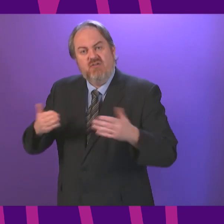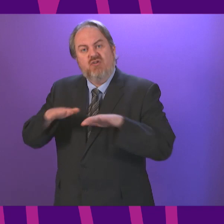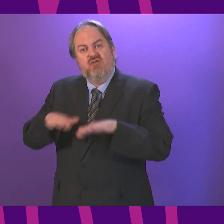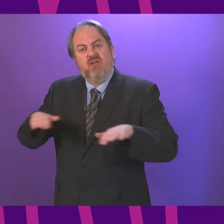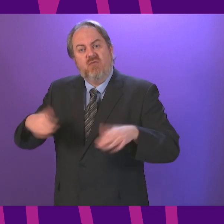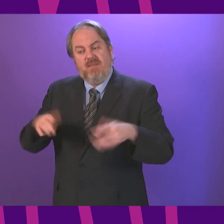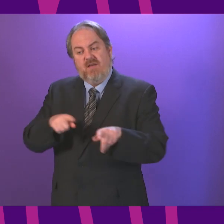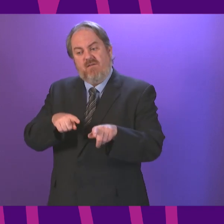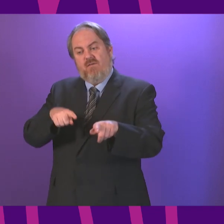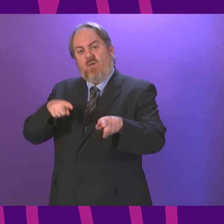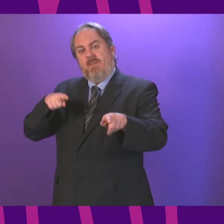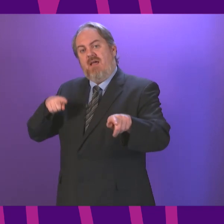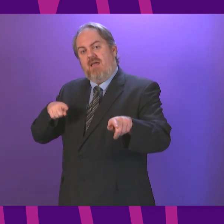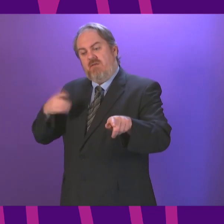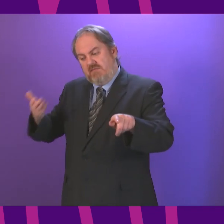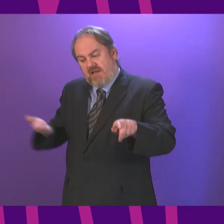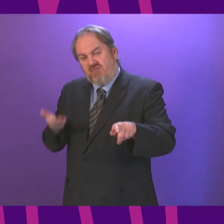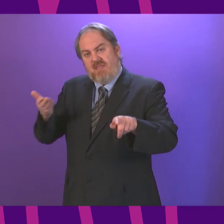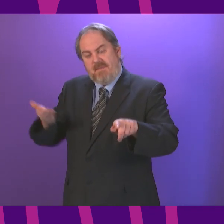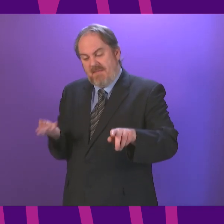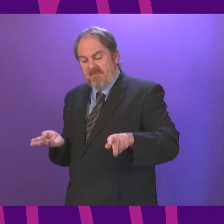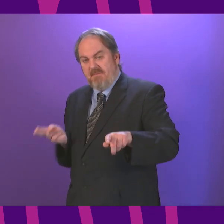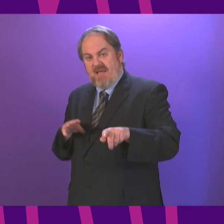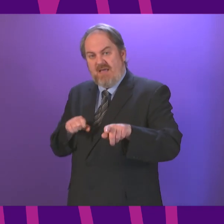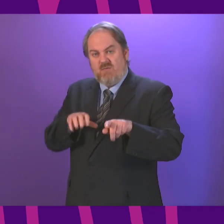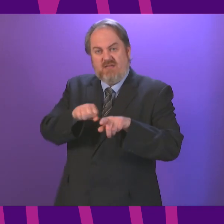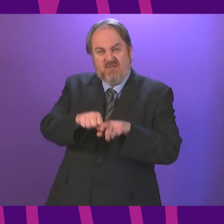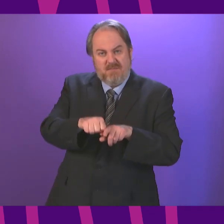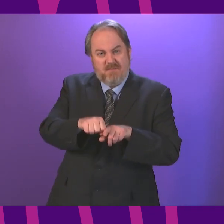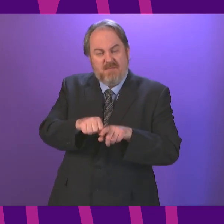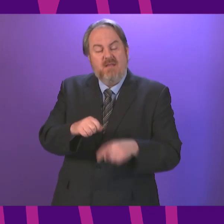the obvious impact that Covid has had on that progress but also, I think, can